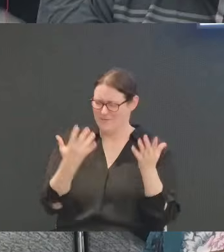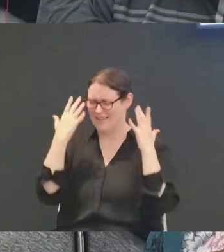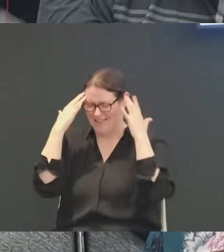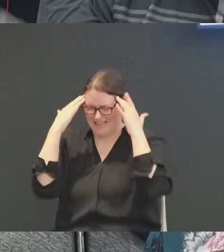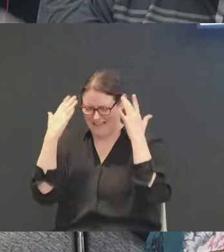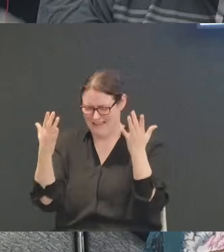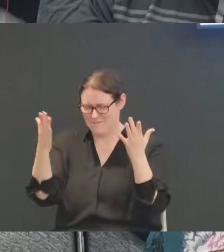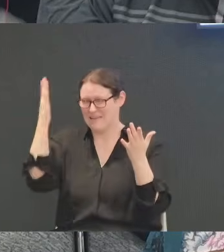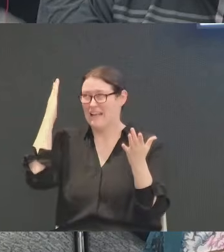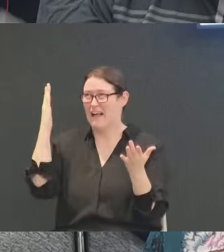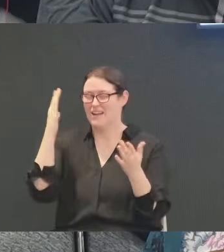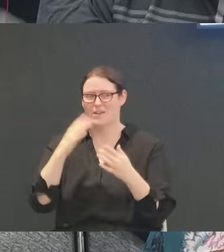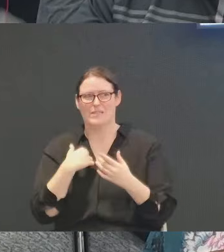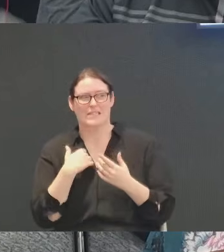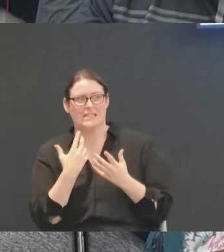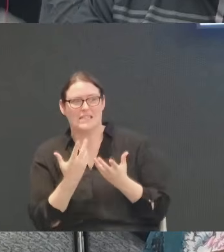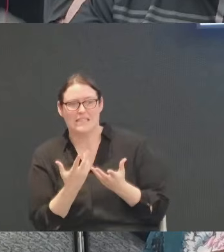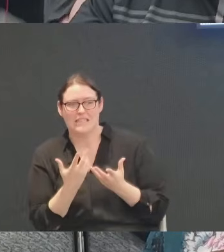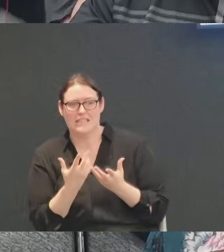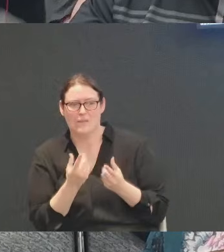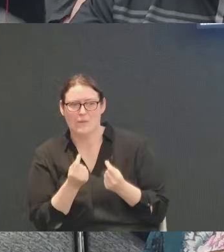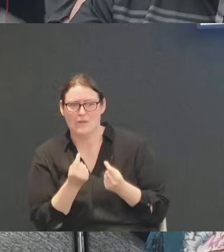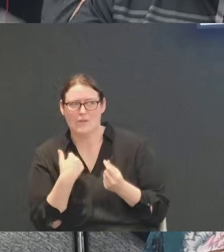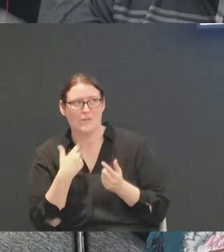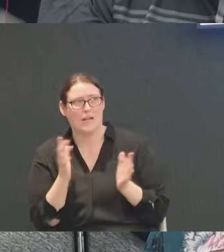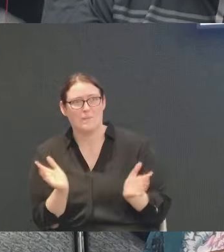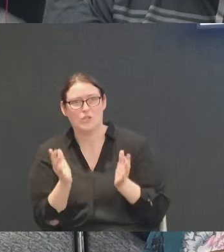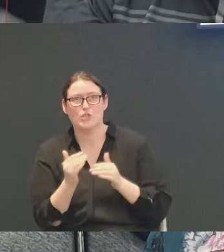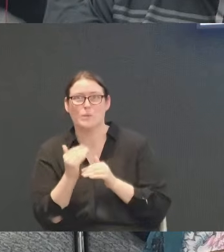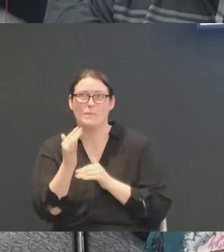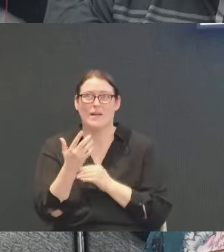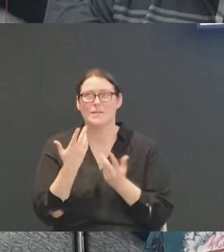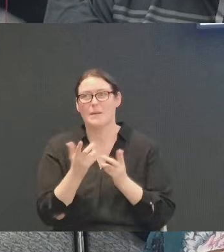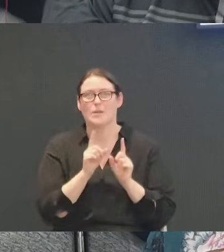I'm thinking, oh my god, you're too fast. Maybe I should have just let her go to the eighth grade,